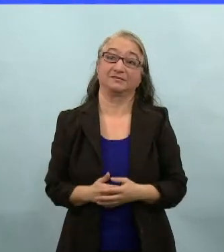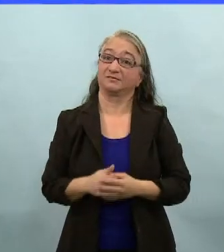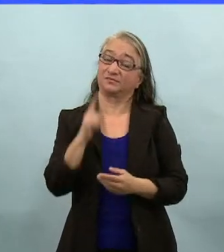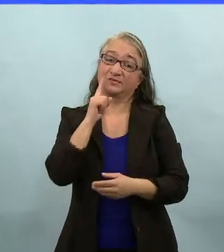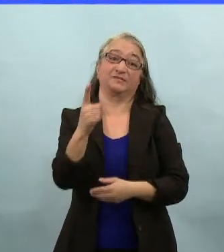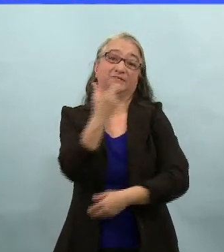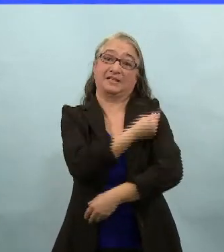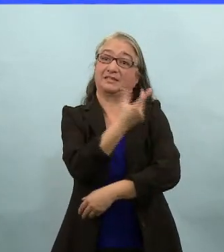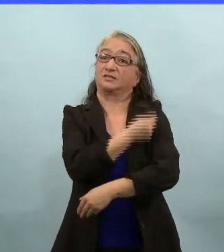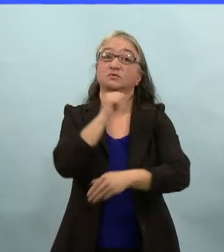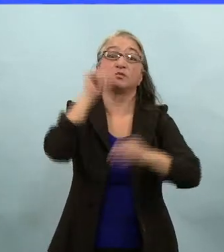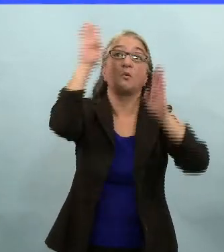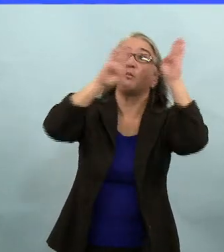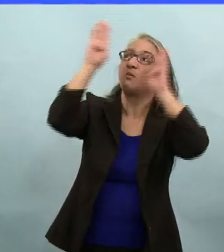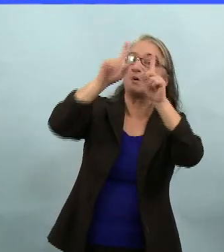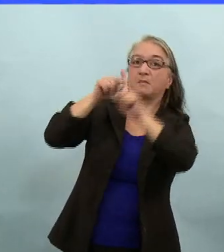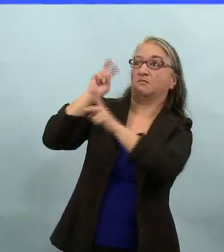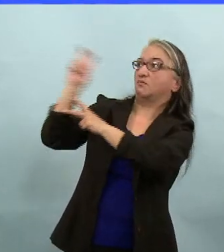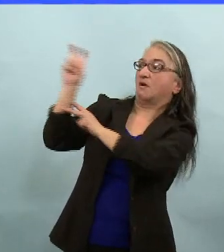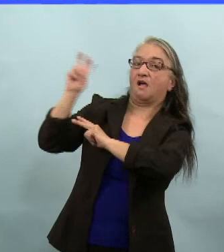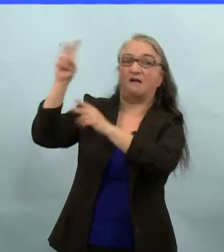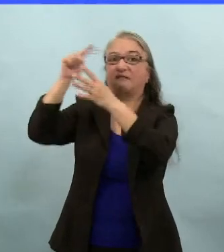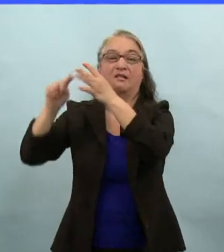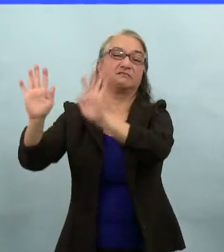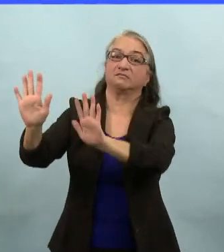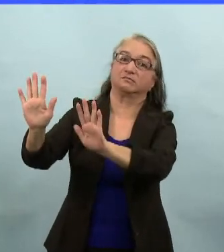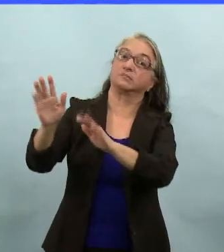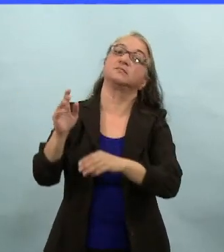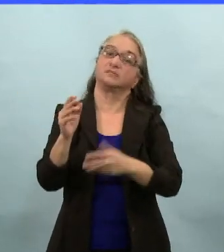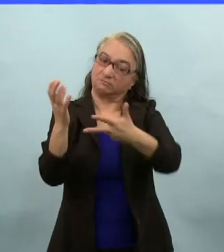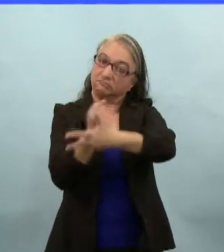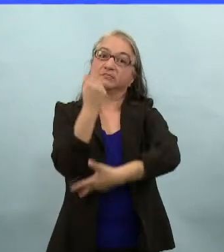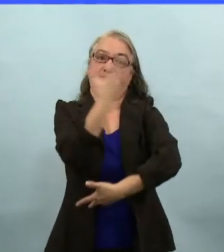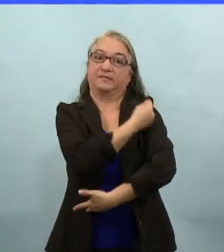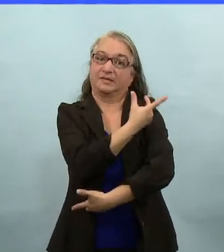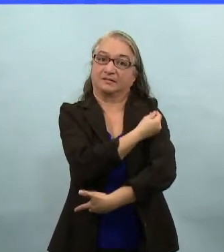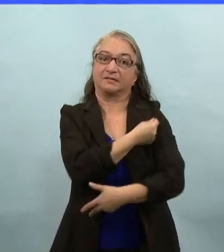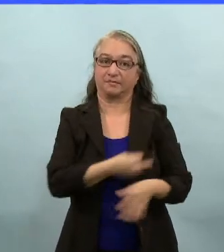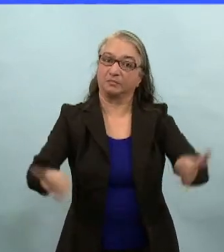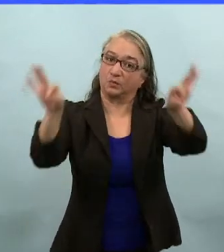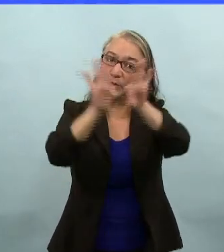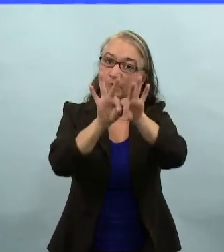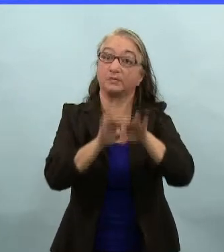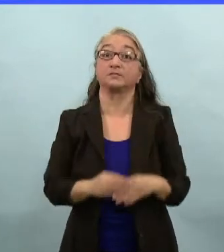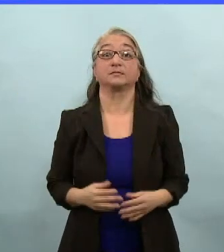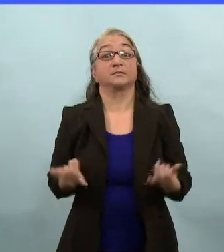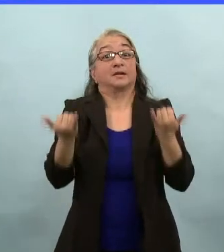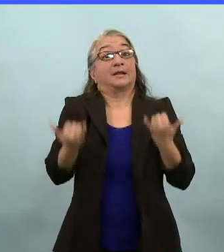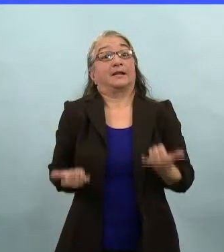a closer issue for you so with that i will hand things back to premier stephenson thank